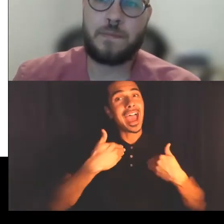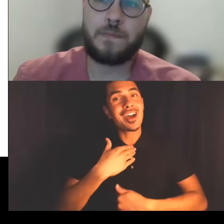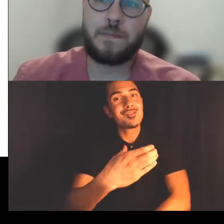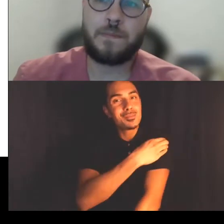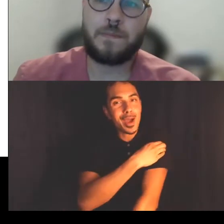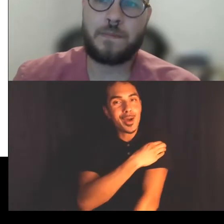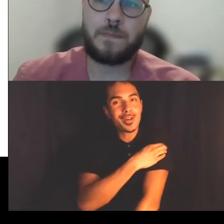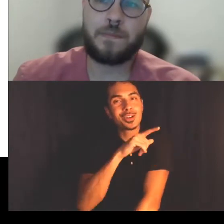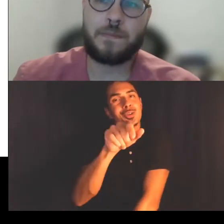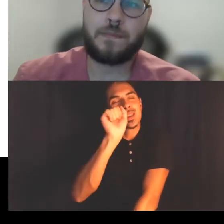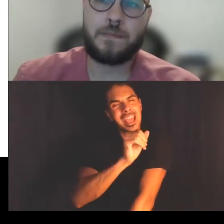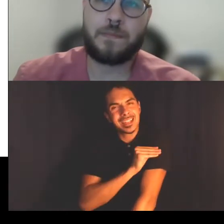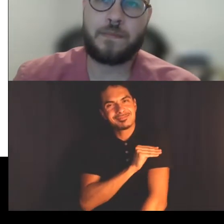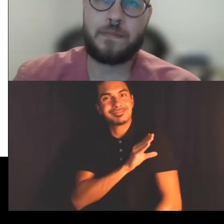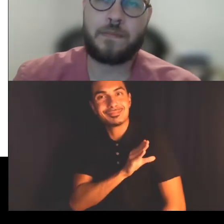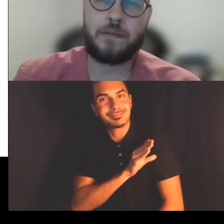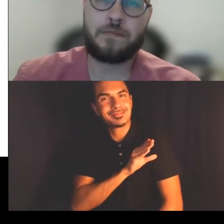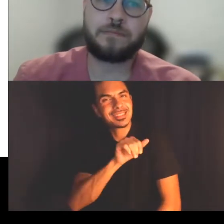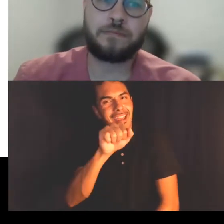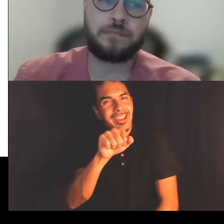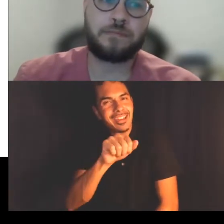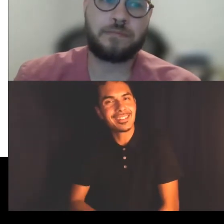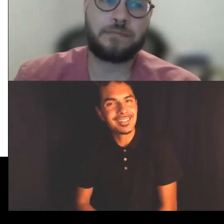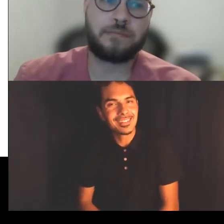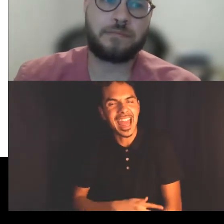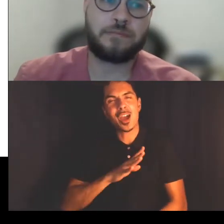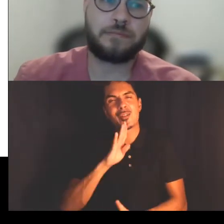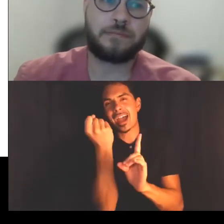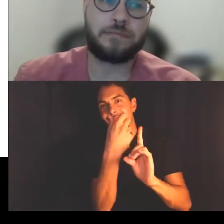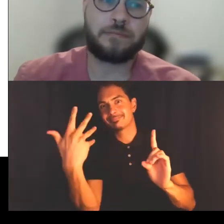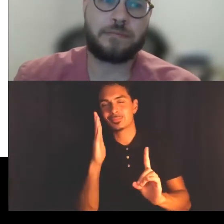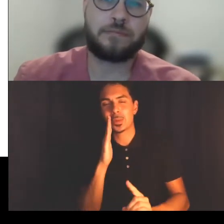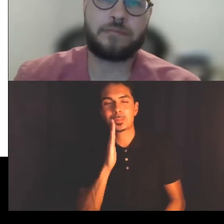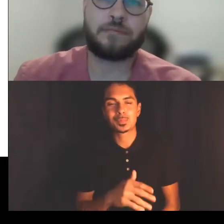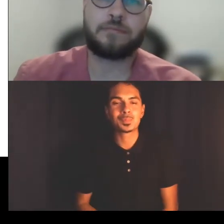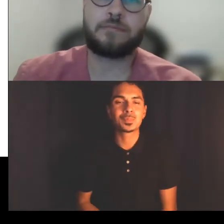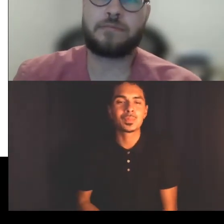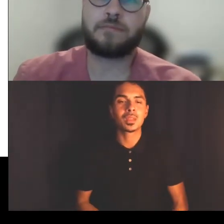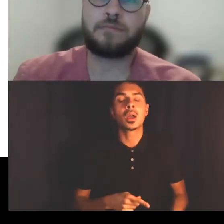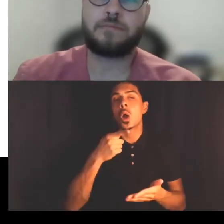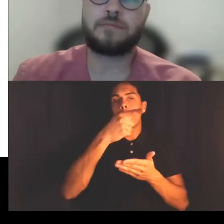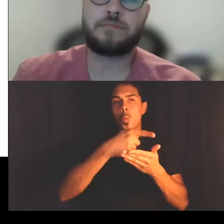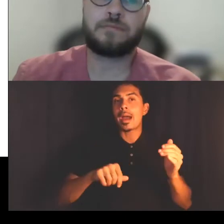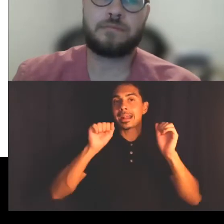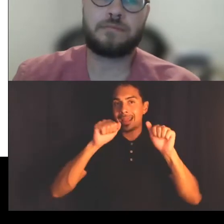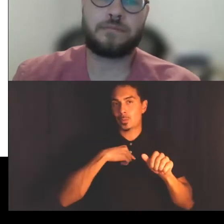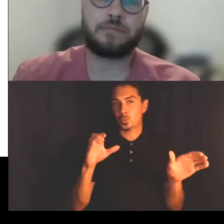So, next slide, please, what we can do on an individual level